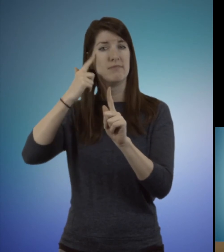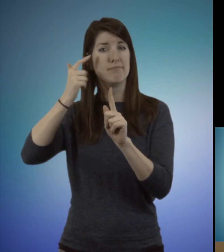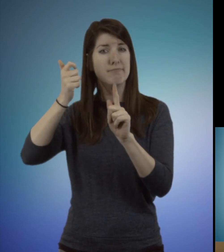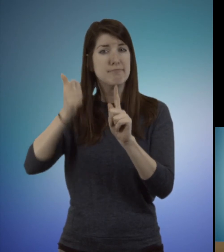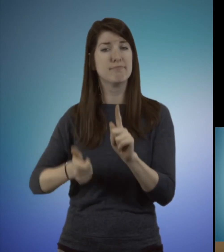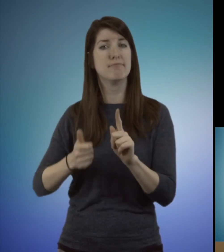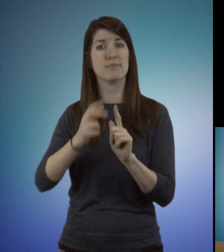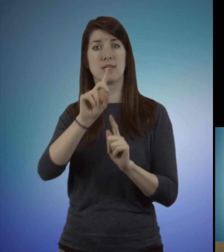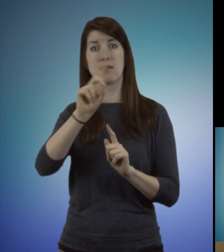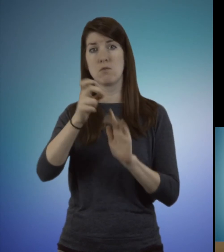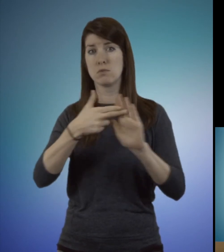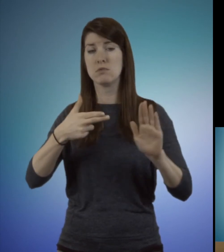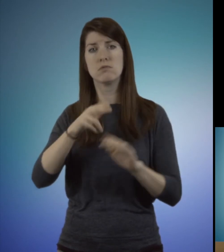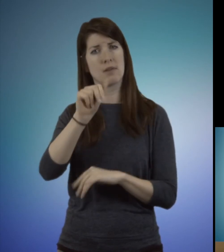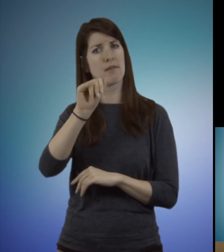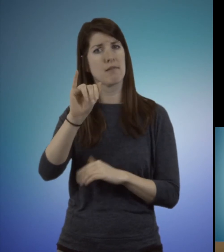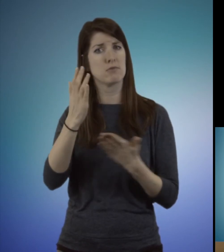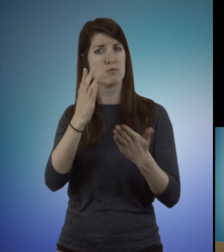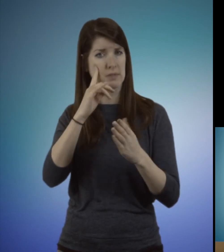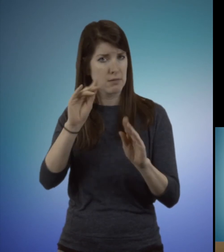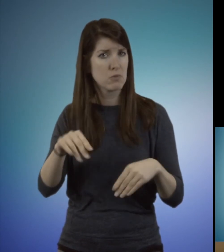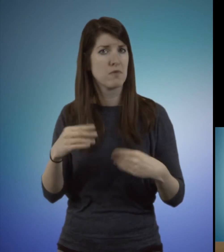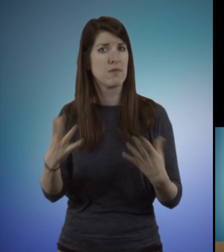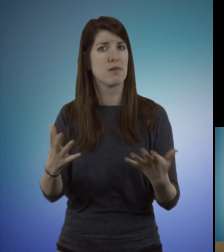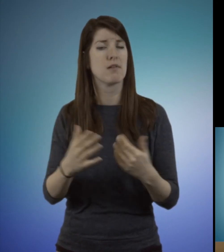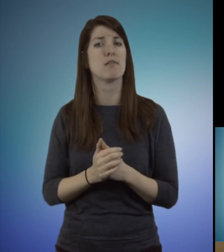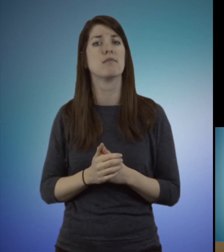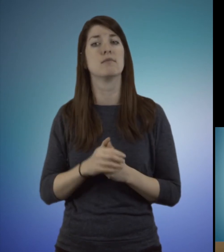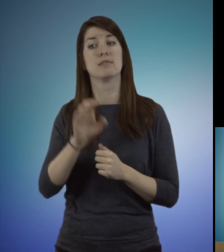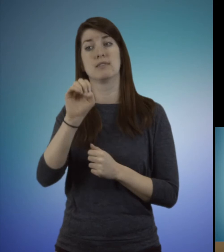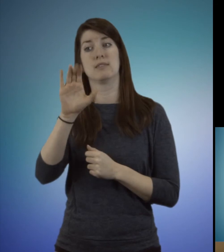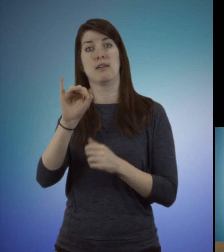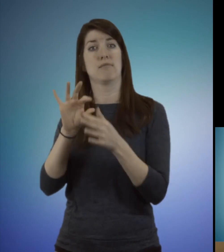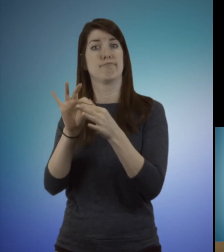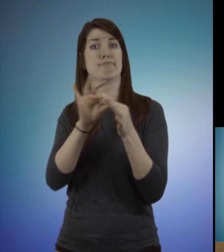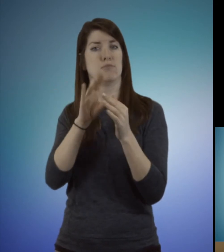AI services can be provided, and ECI coordination is provided.